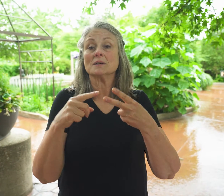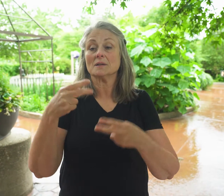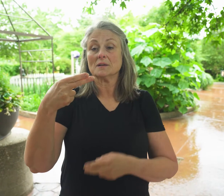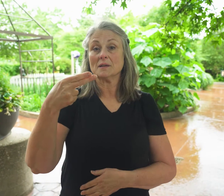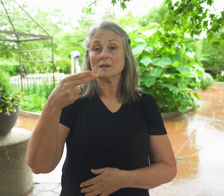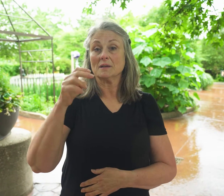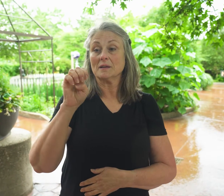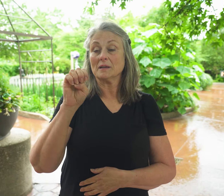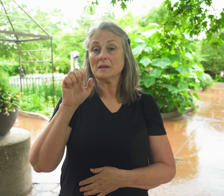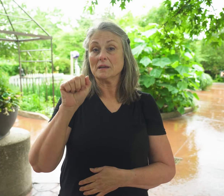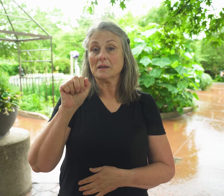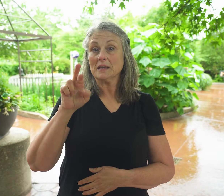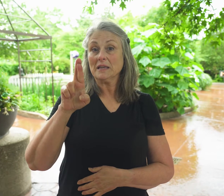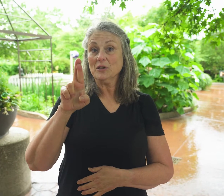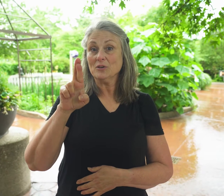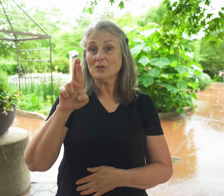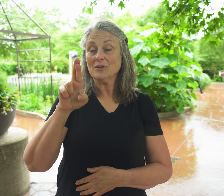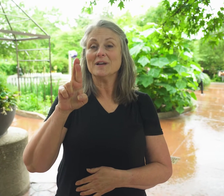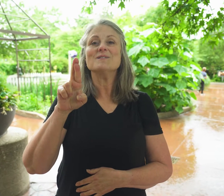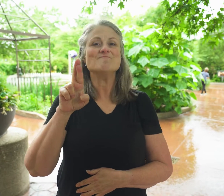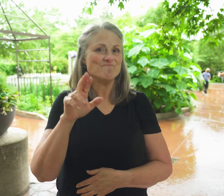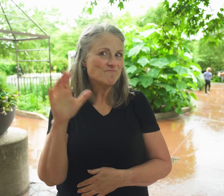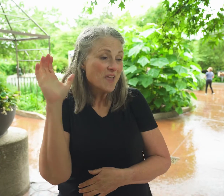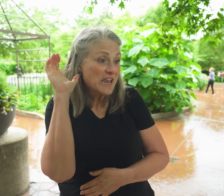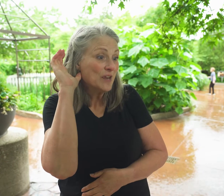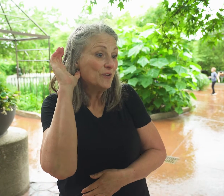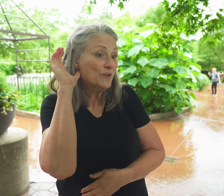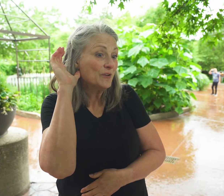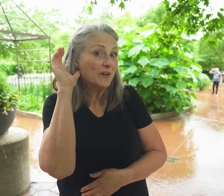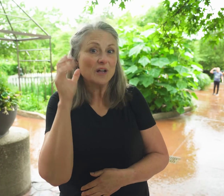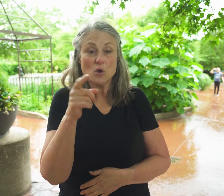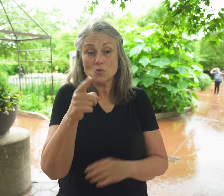It's our sense of hearing. We're gonna sign hear like this.